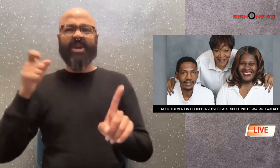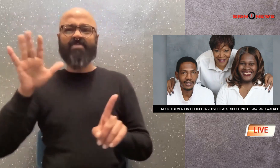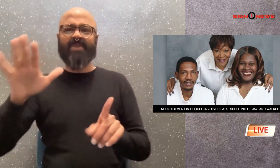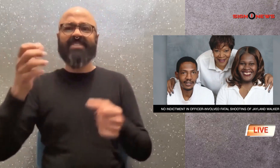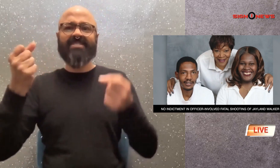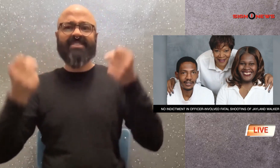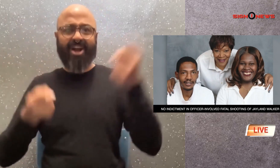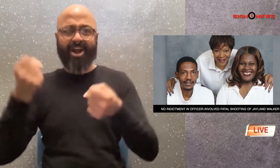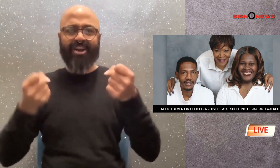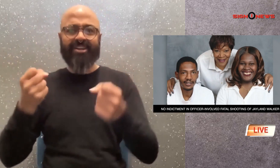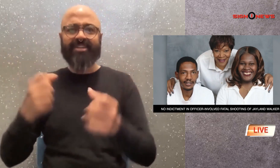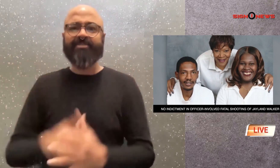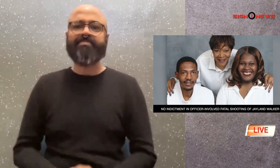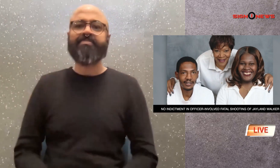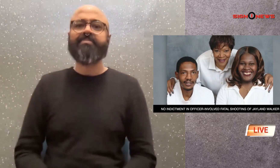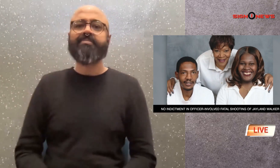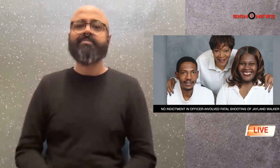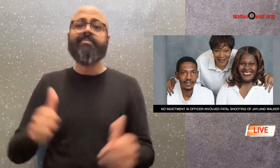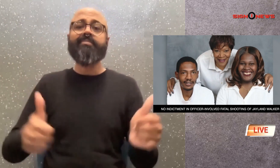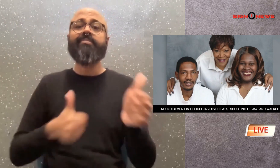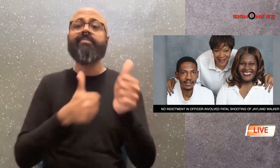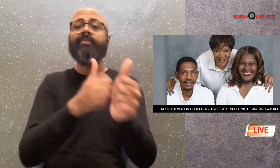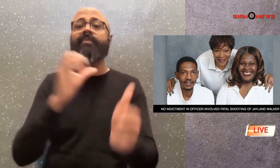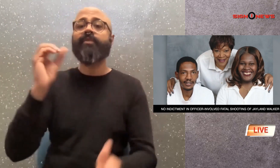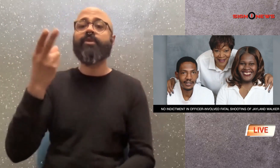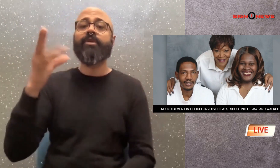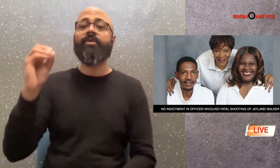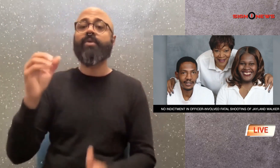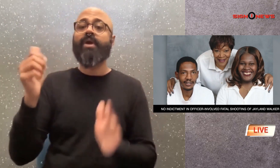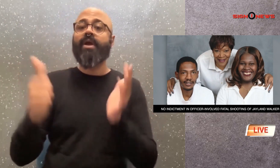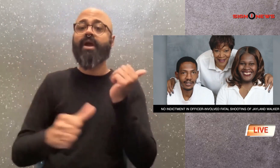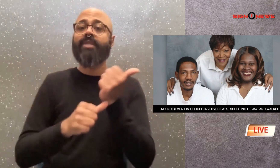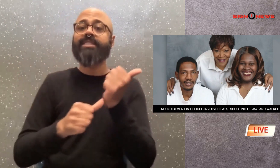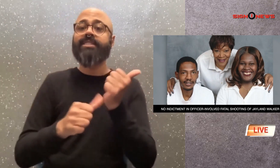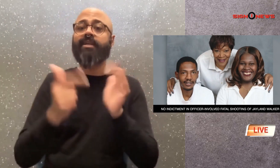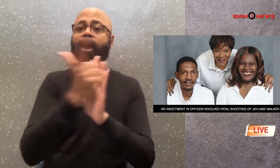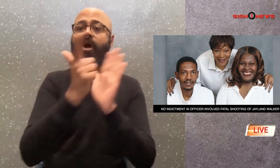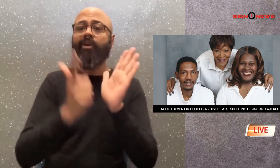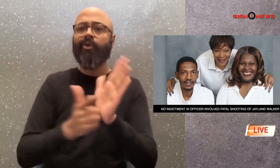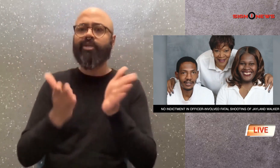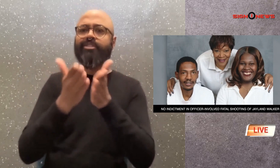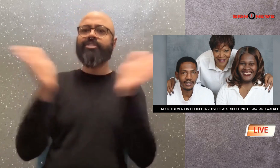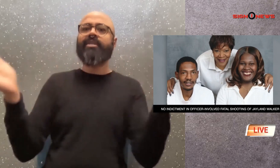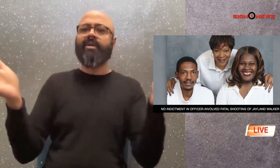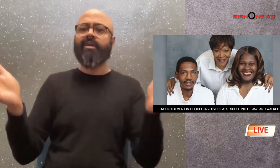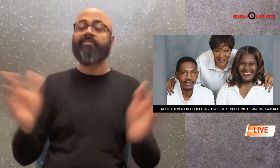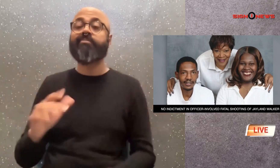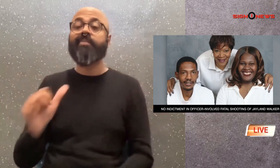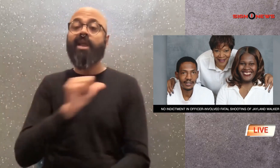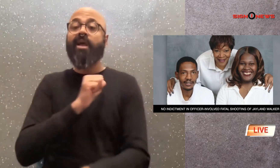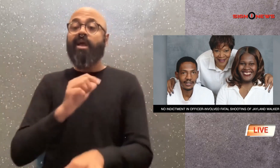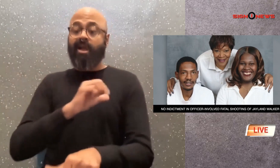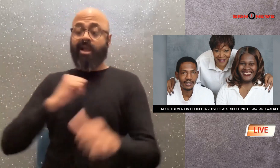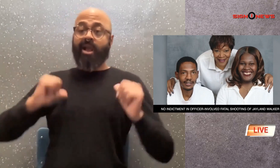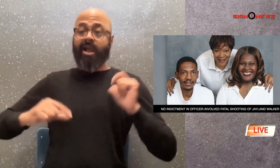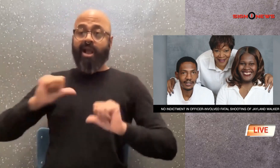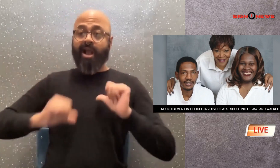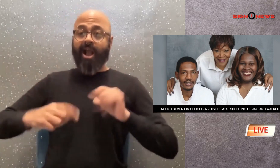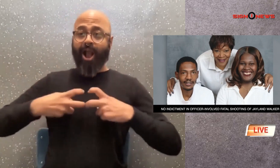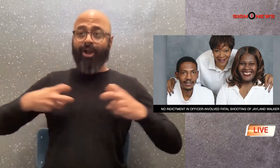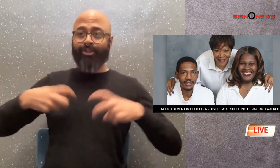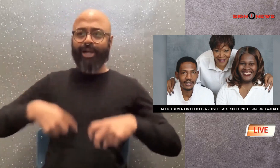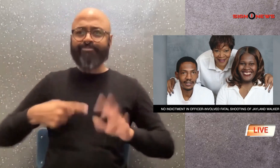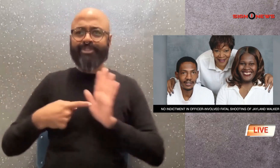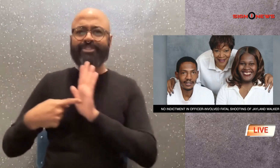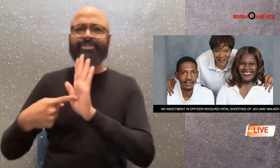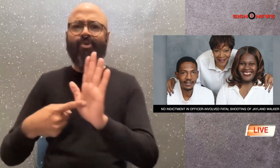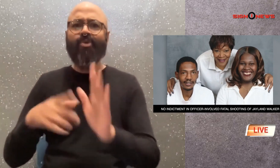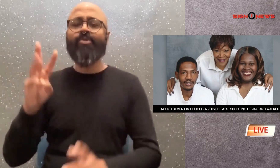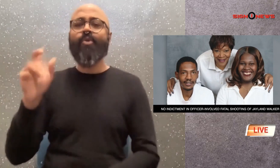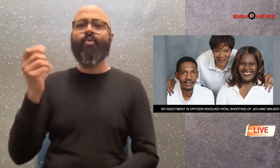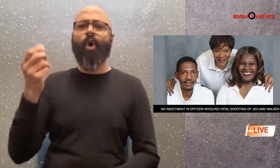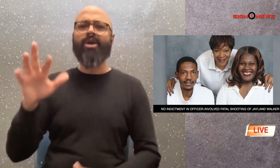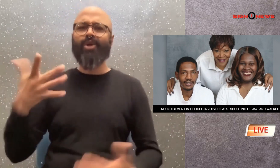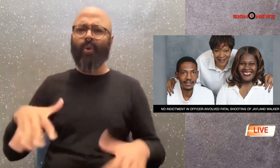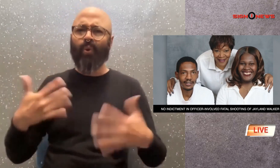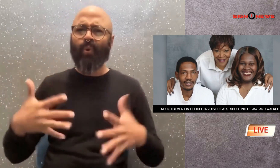his gun at them from his car according to Ohio's assistant attorney general an autopsy